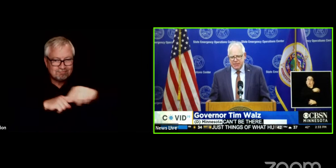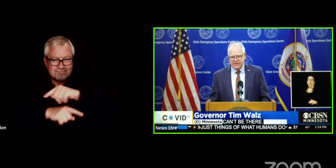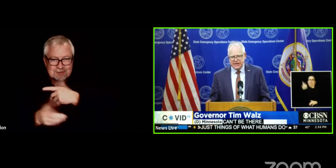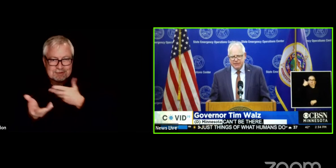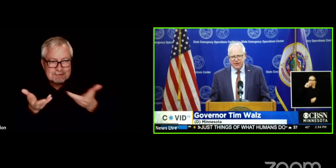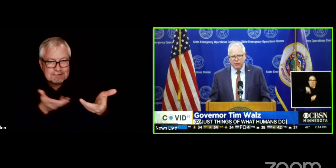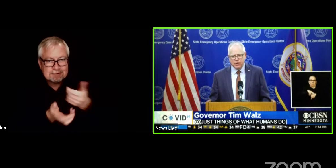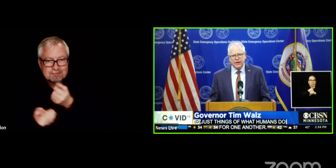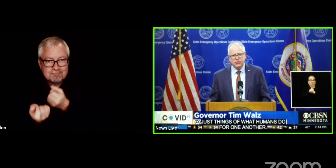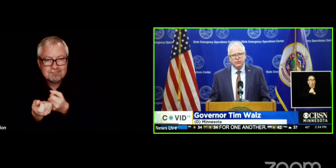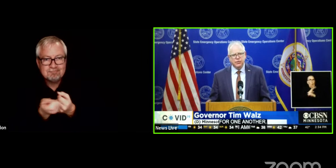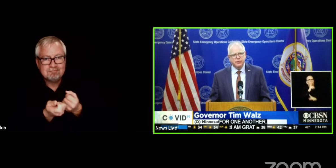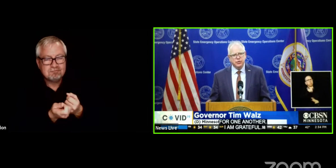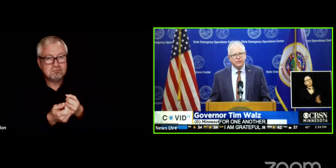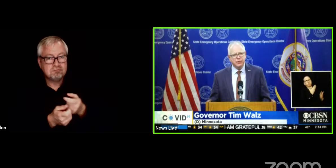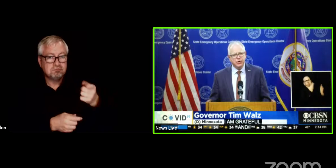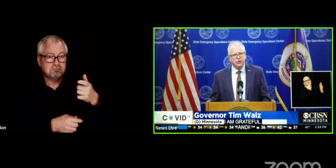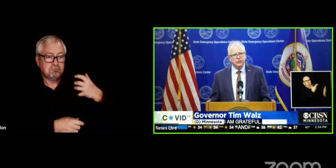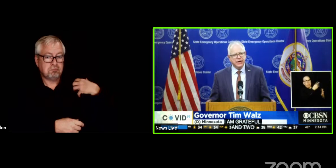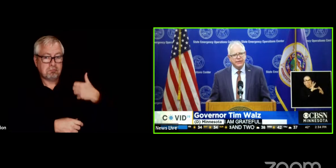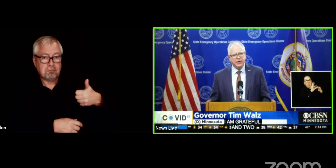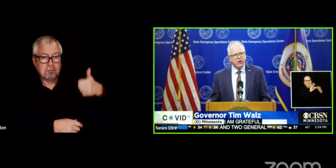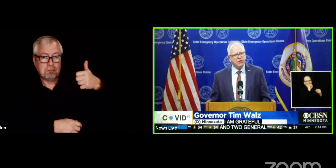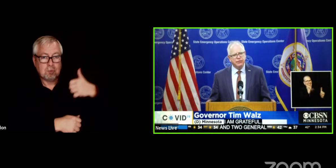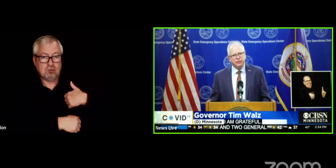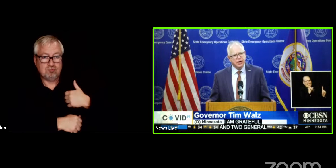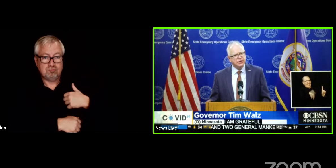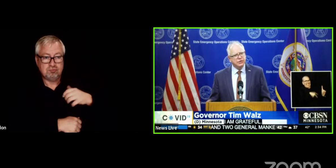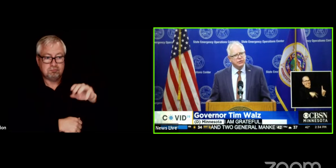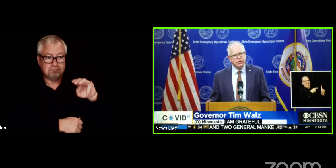MYSELF HAVING WORN THAT UNIFORM FOR 24 YEARS, YOU GOT THE CALL FOR FLOOD DUTY OR